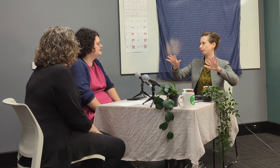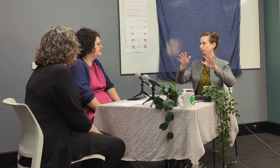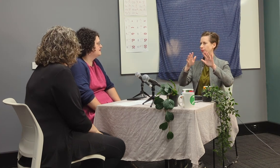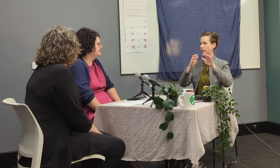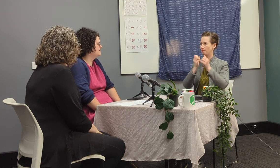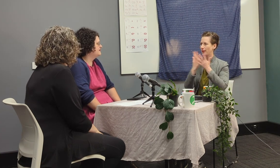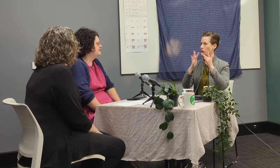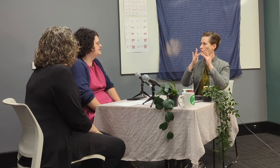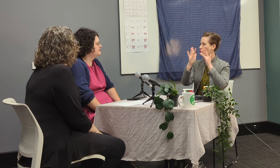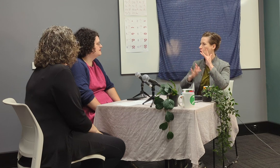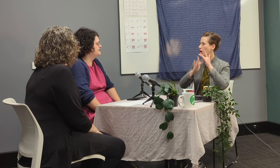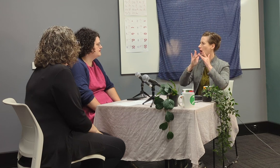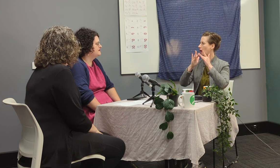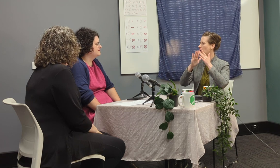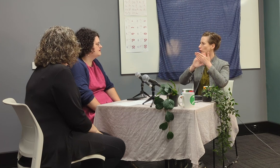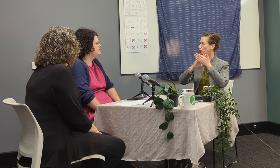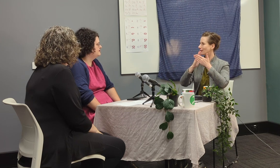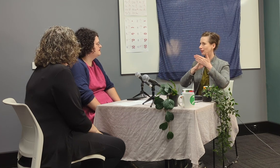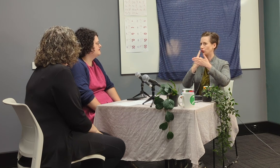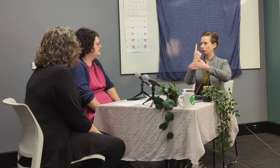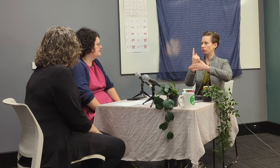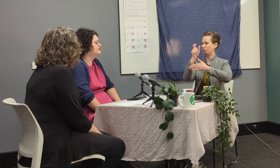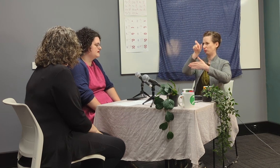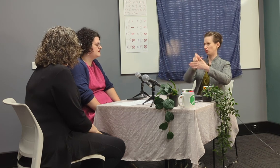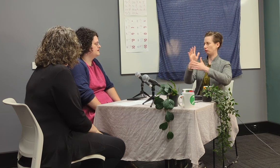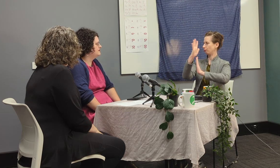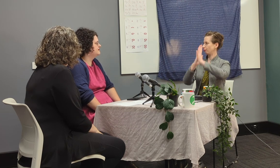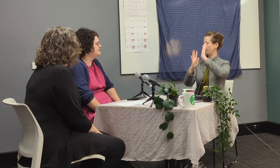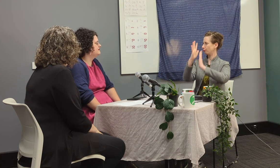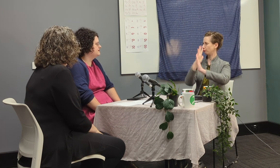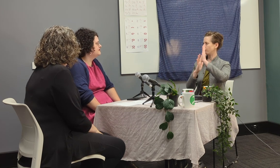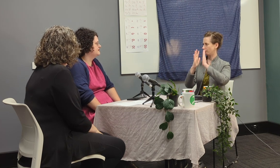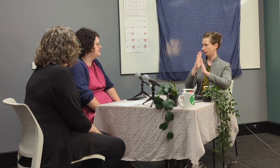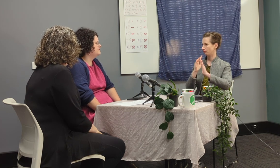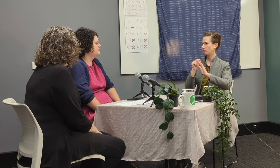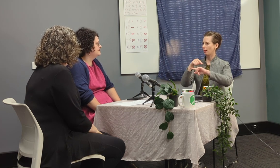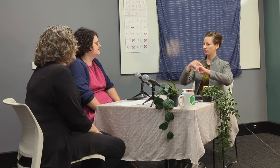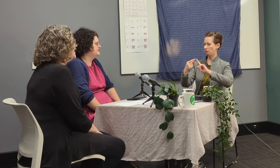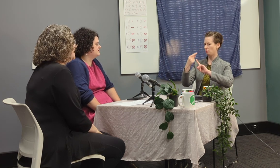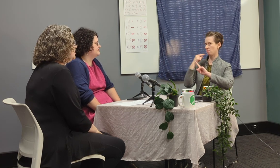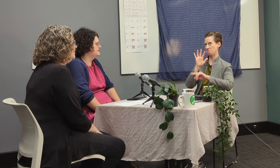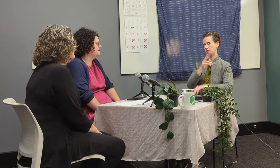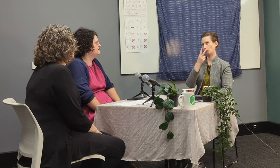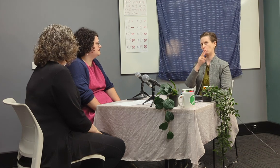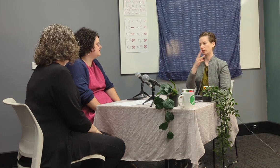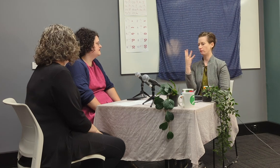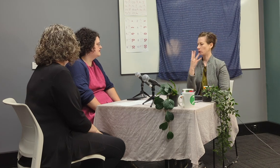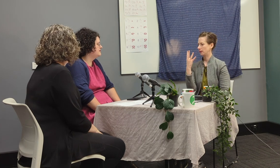In Australia, we have many online translations where there’s a person signing a translation